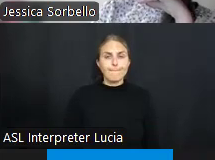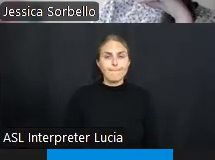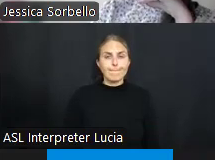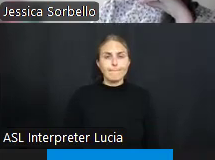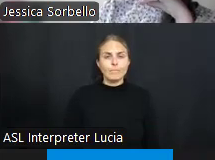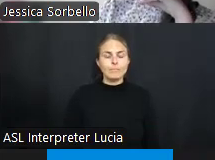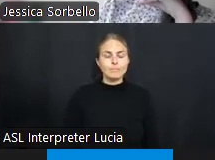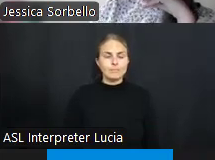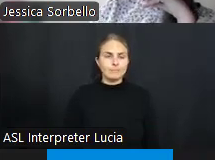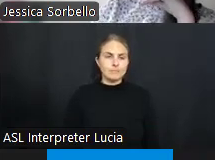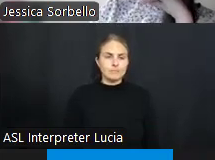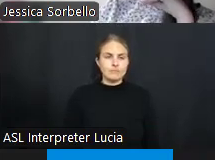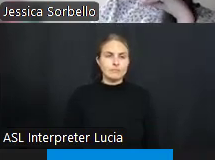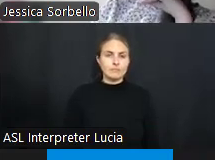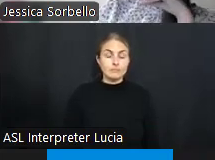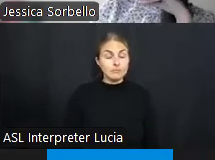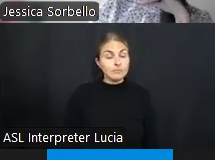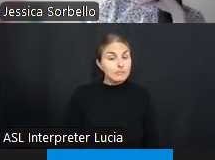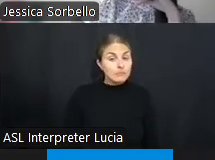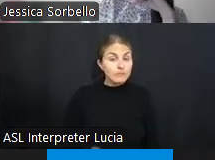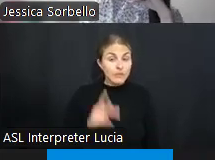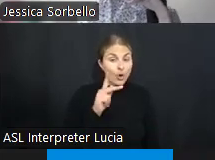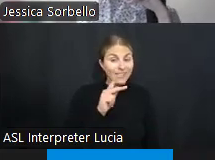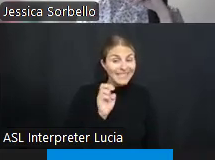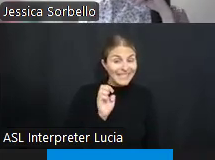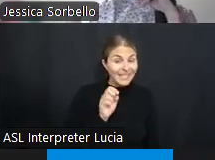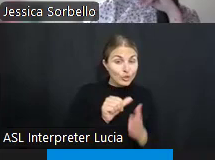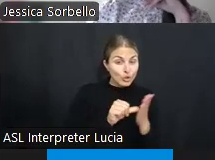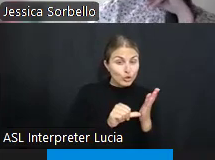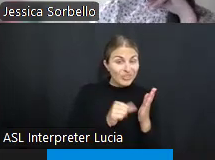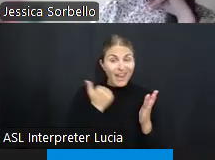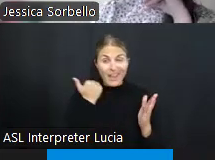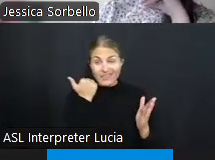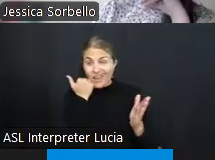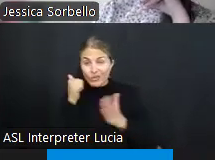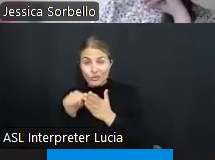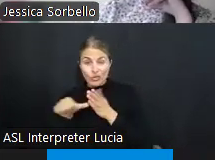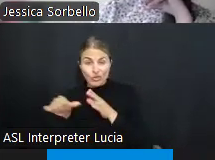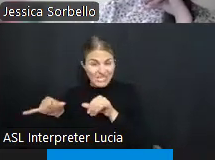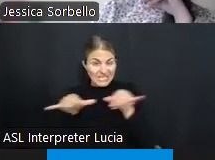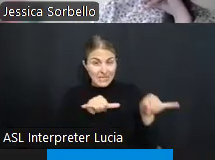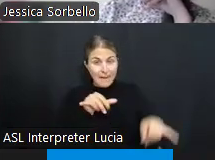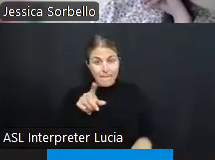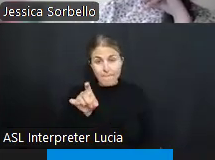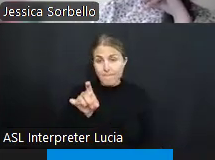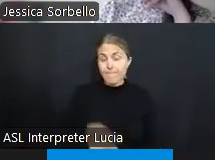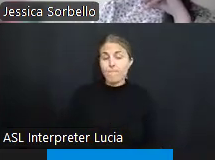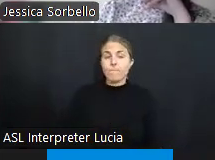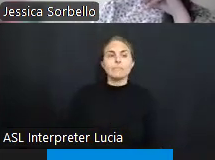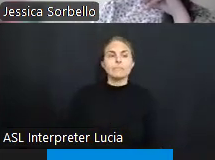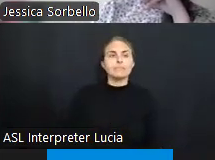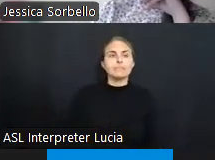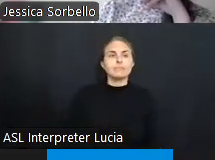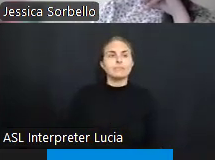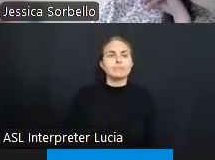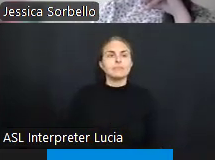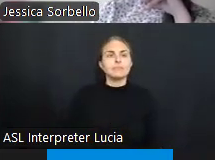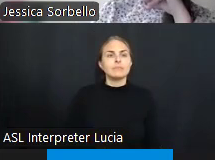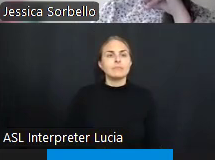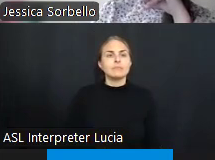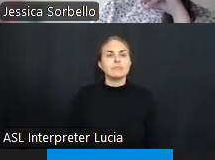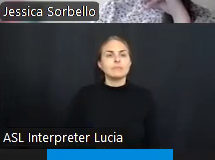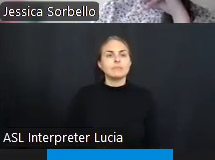Carl? Are knee surgery and dental surgery the same thing